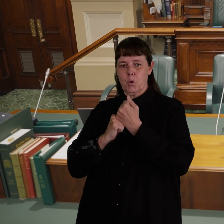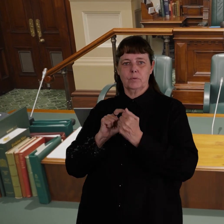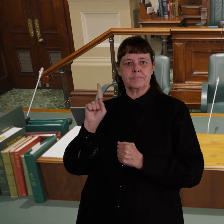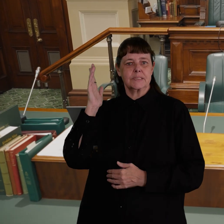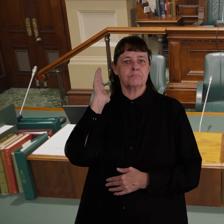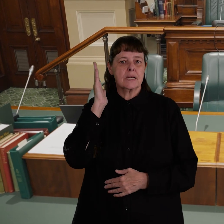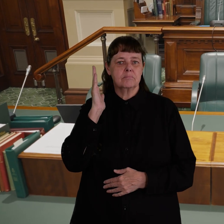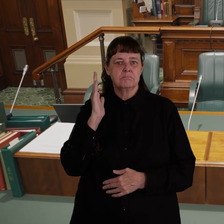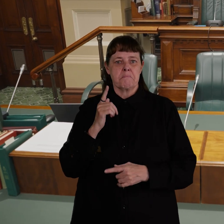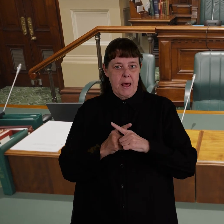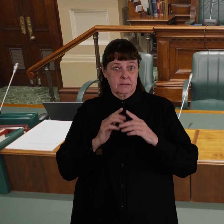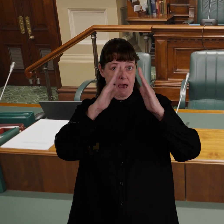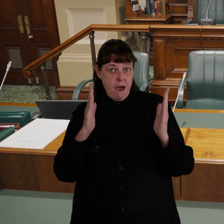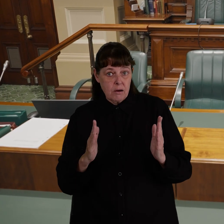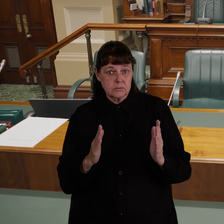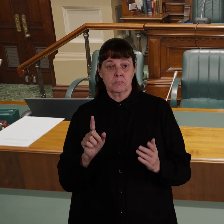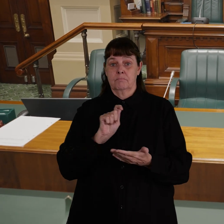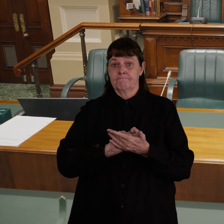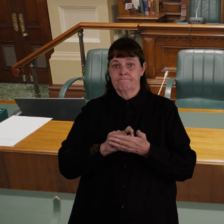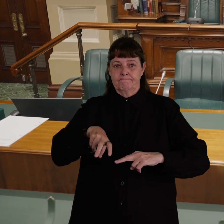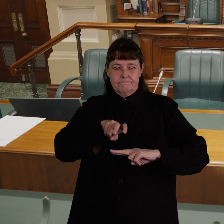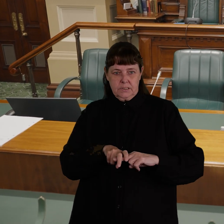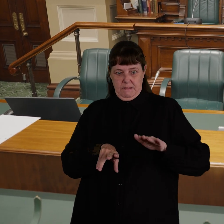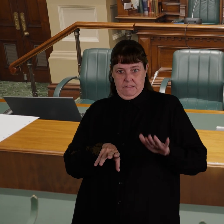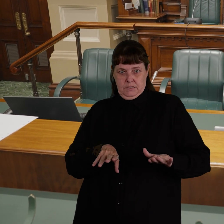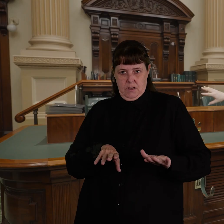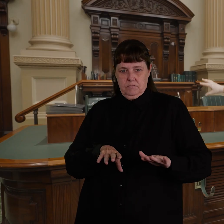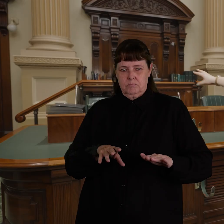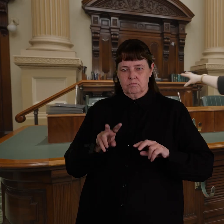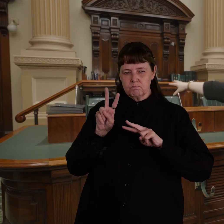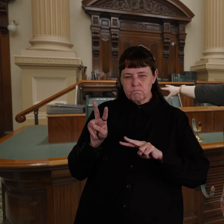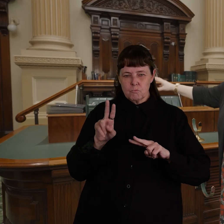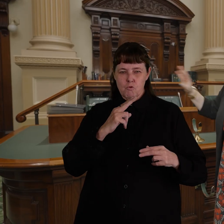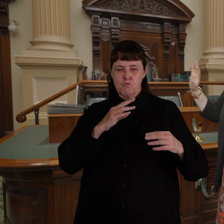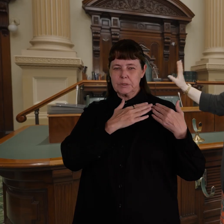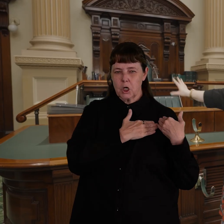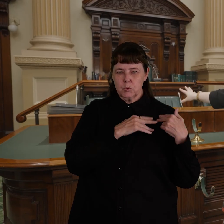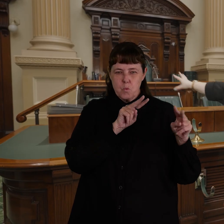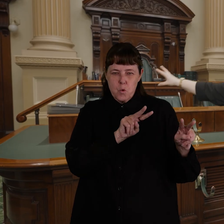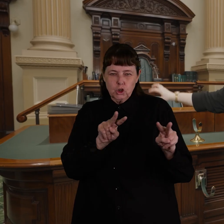of the Parliament who are here to support the speaker and the House. The clerk that sits to